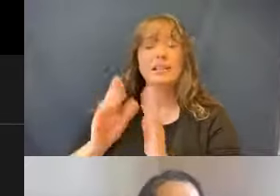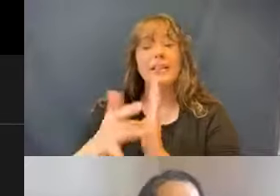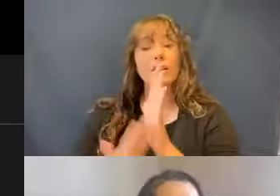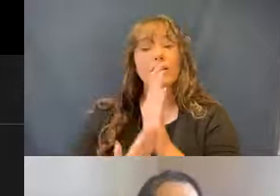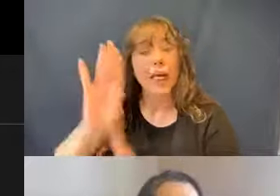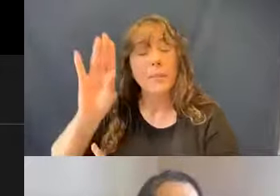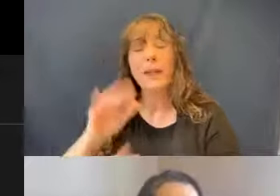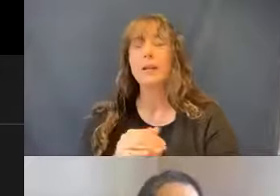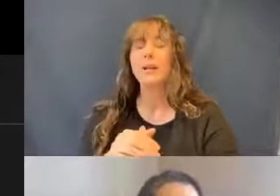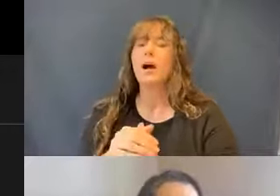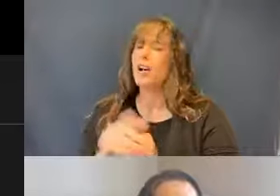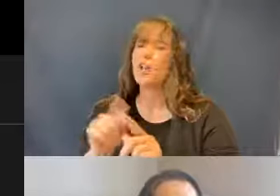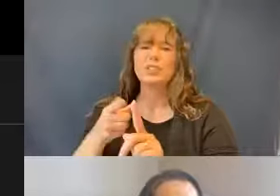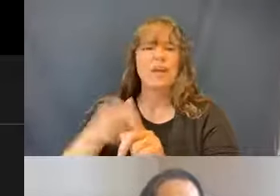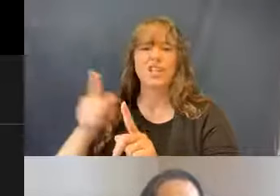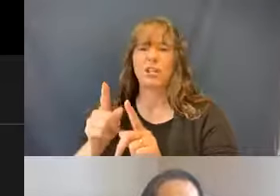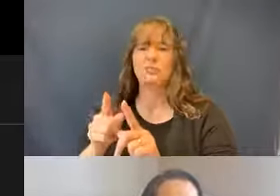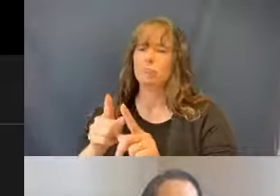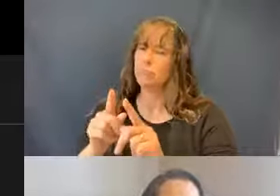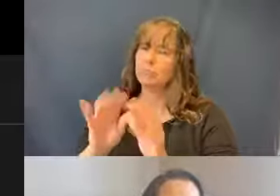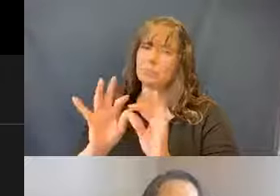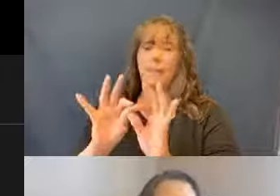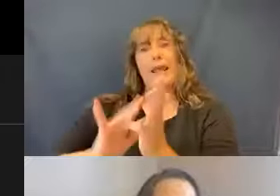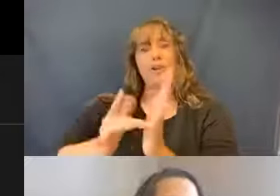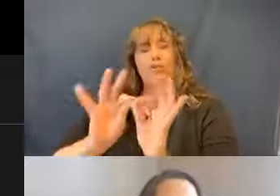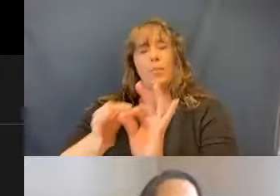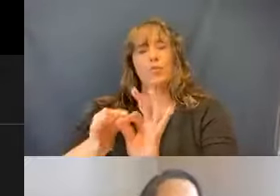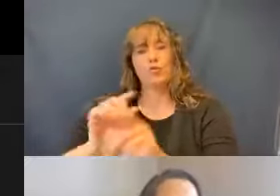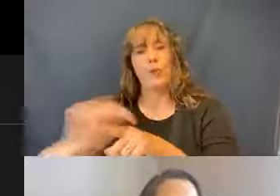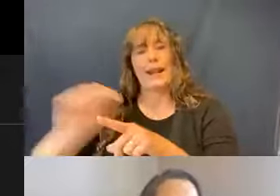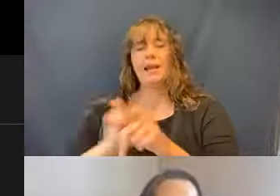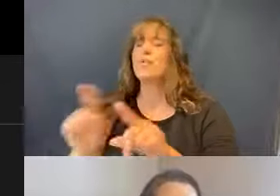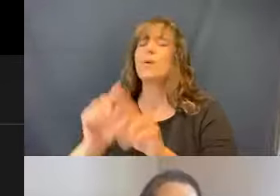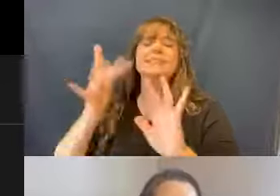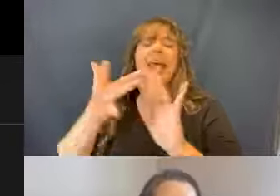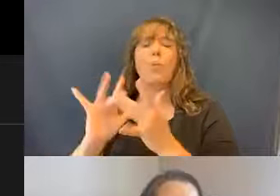medical interpreter training and, of course, networking. There's times when I was struggling.